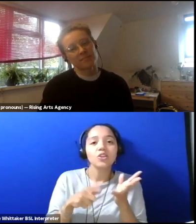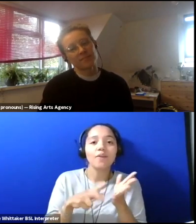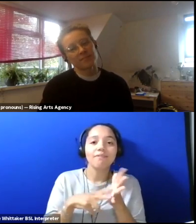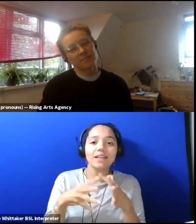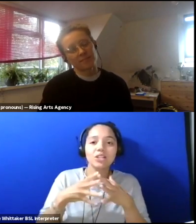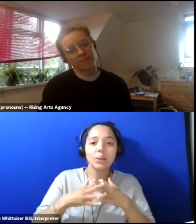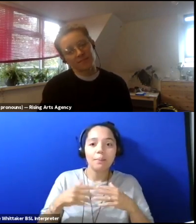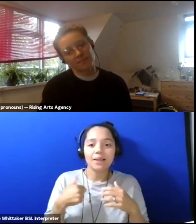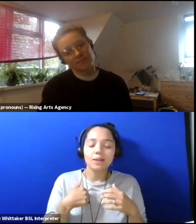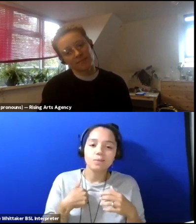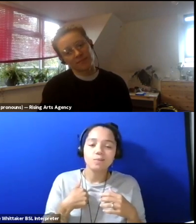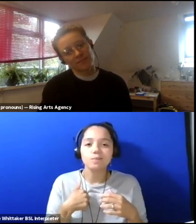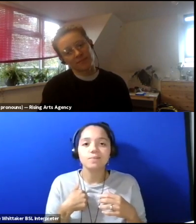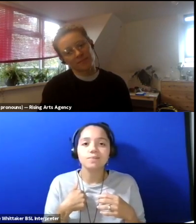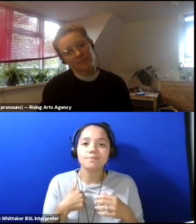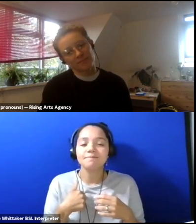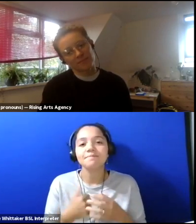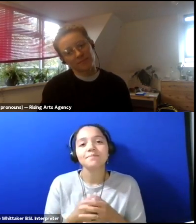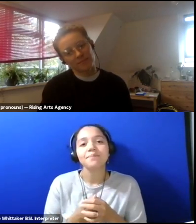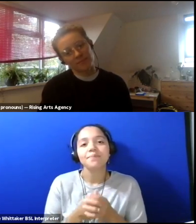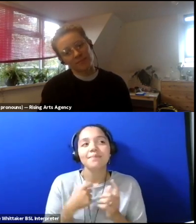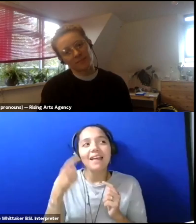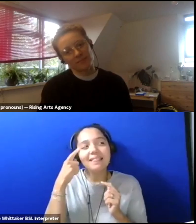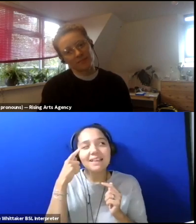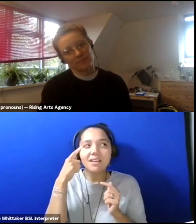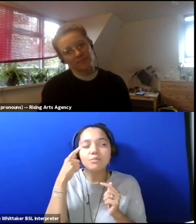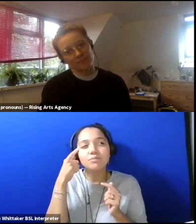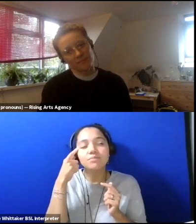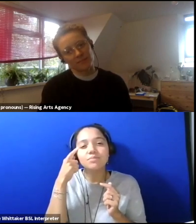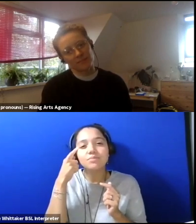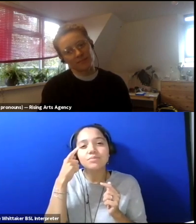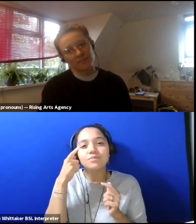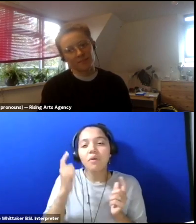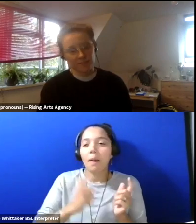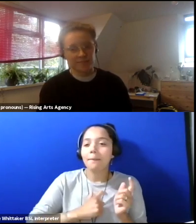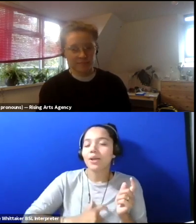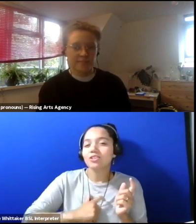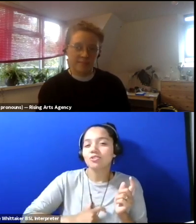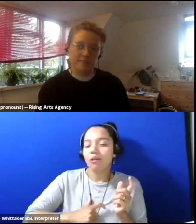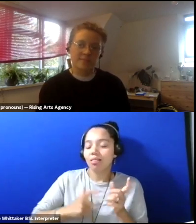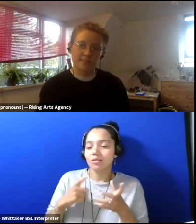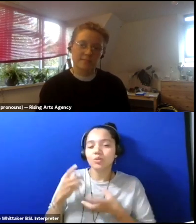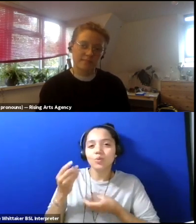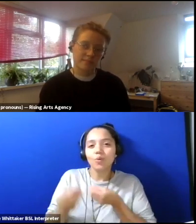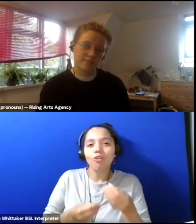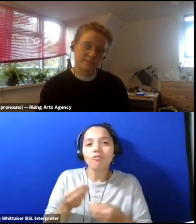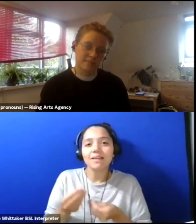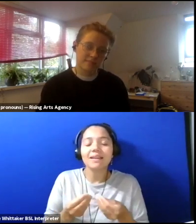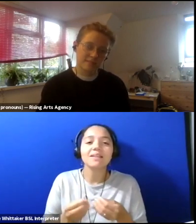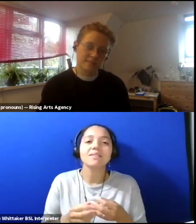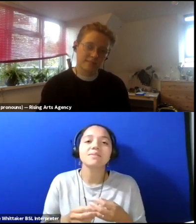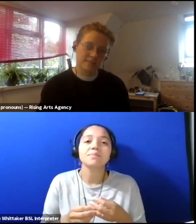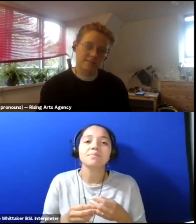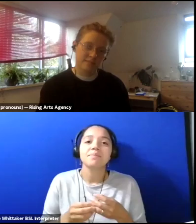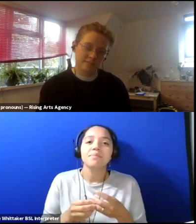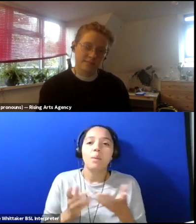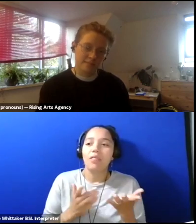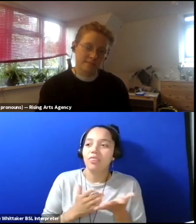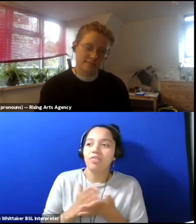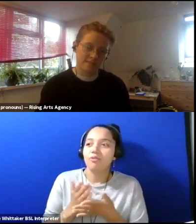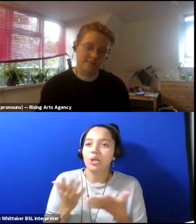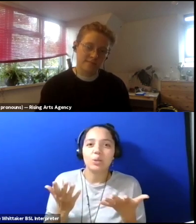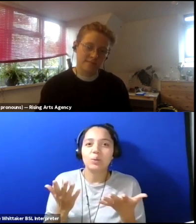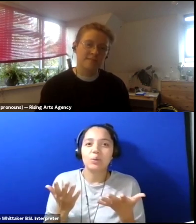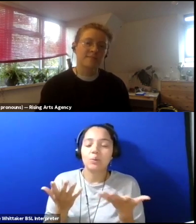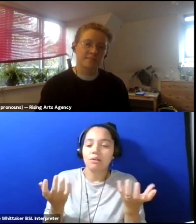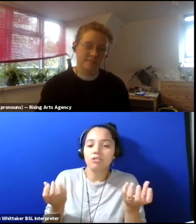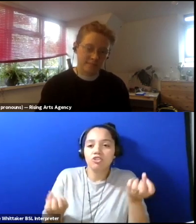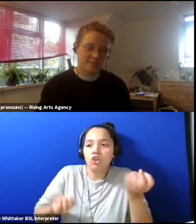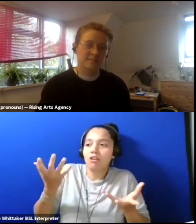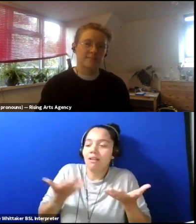I think from my personal story I went through the whole juggling an unpaid